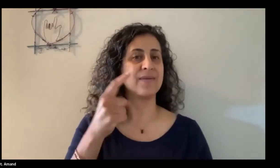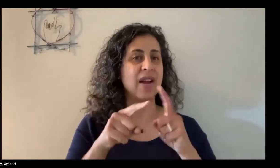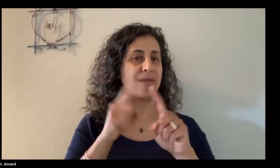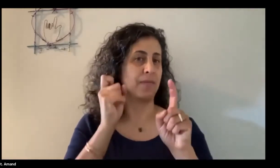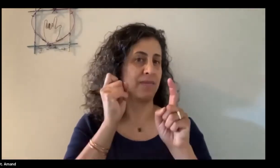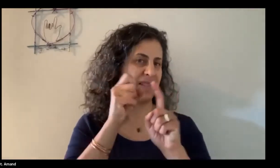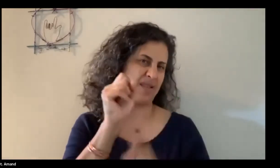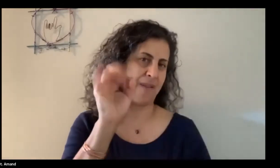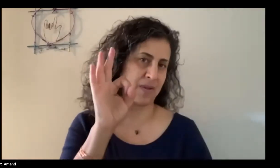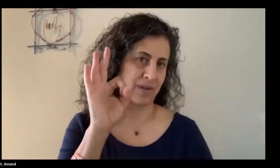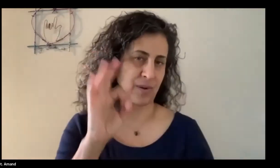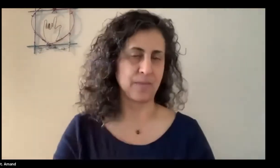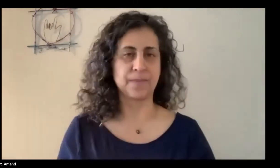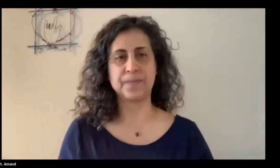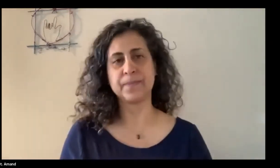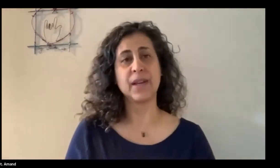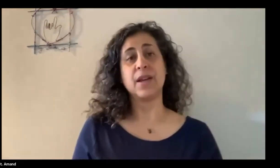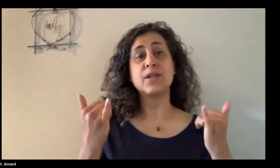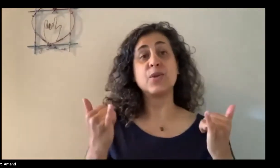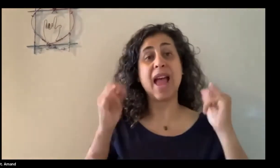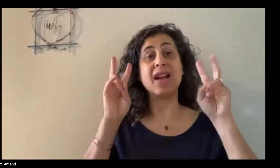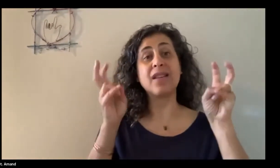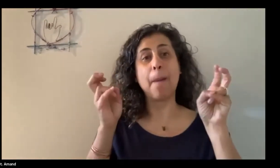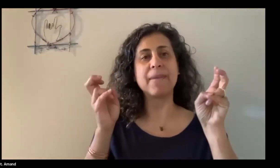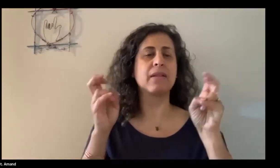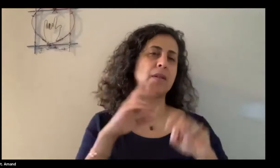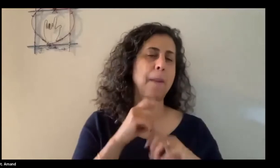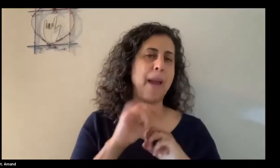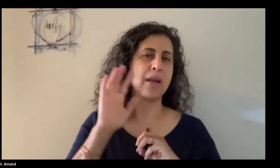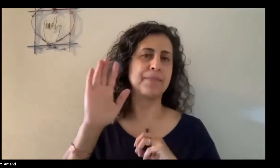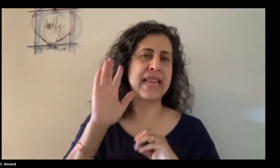and I'm one of Guy's friends from San Francisco.